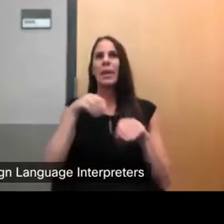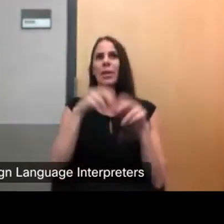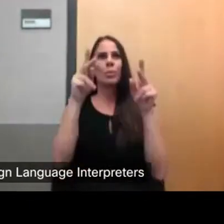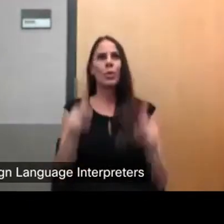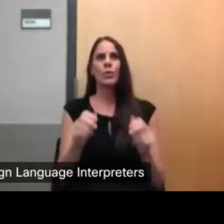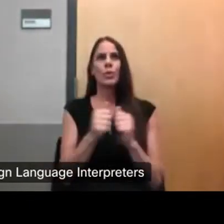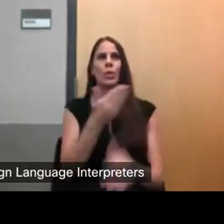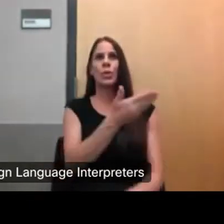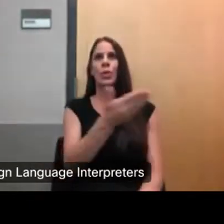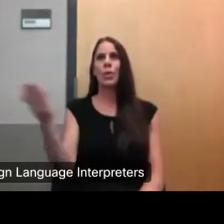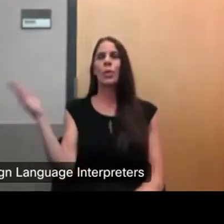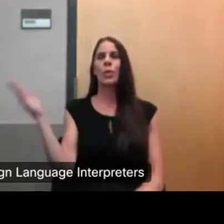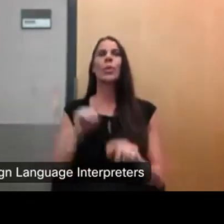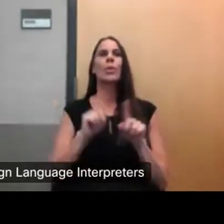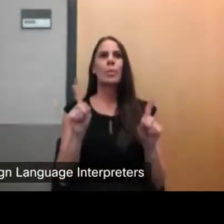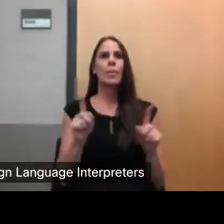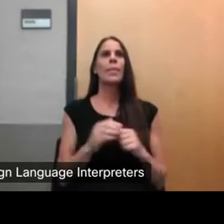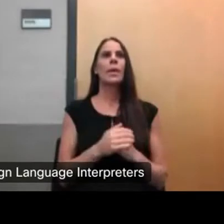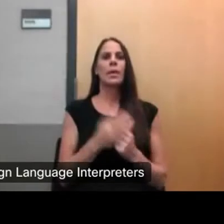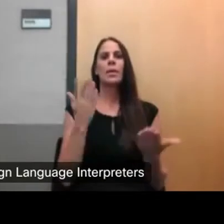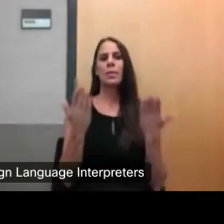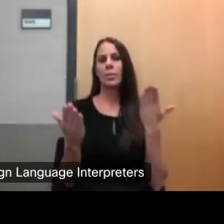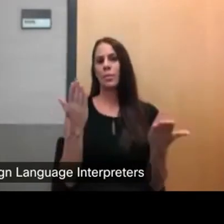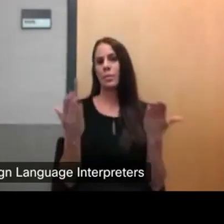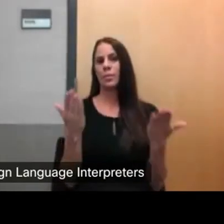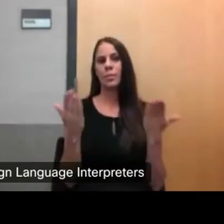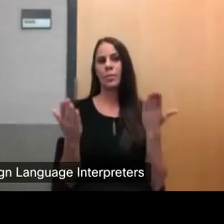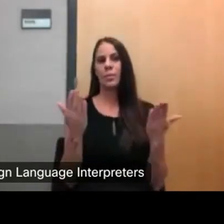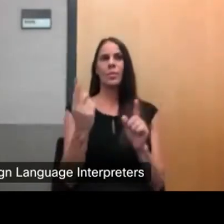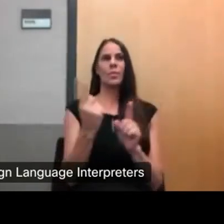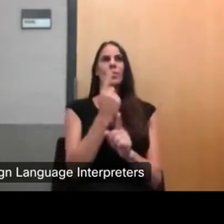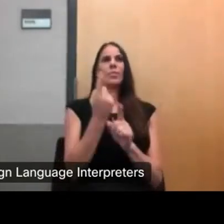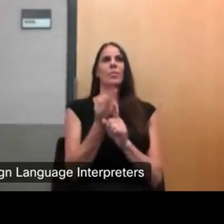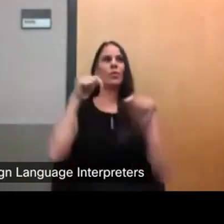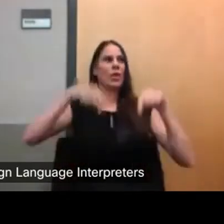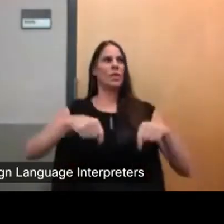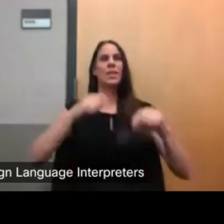Um, but, uh, uh, perhaps, uh, appropriately for our conversation, my family, and I, uh,